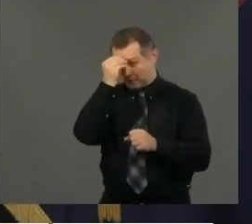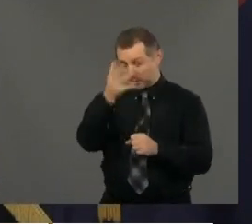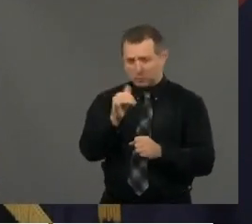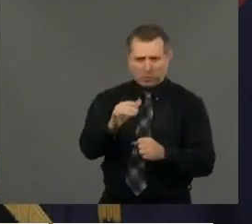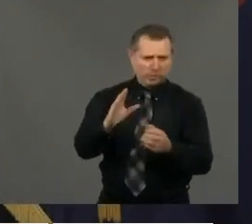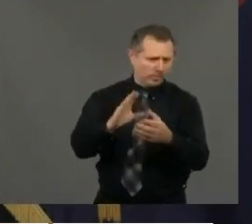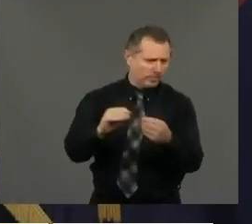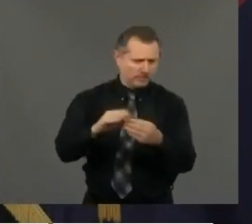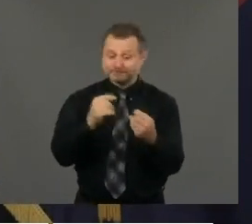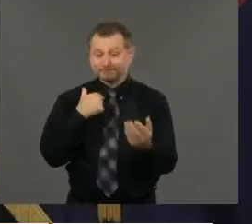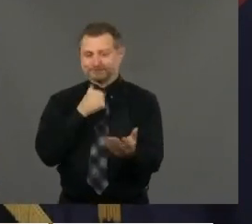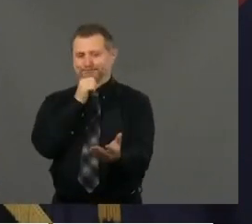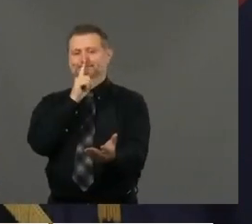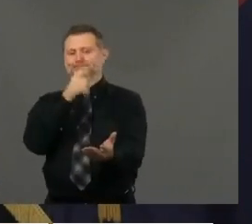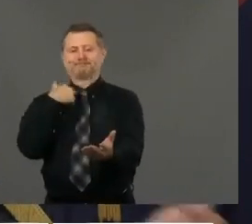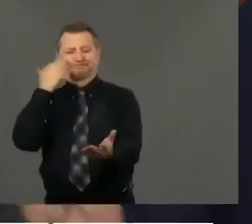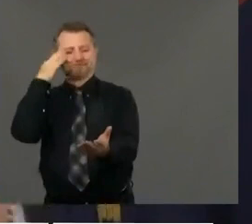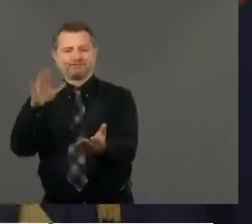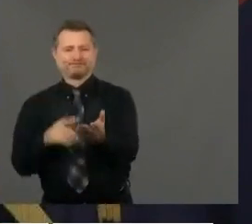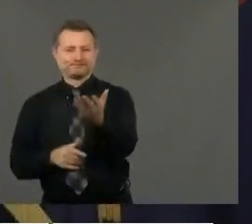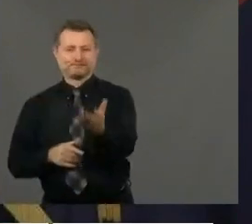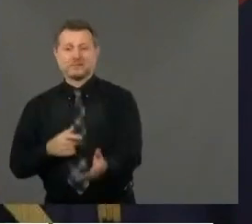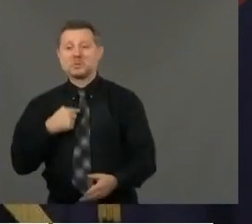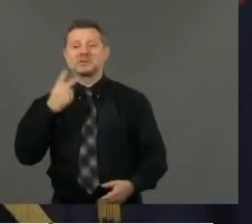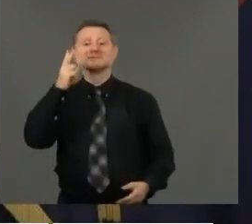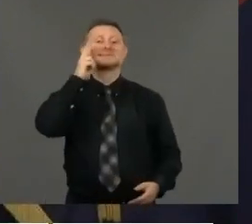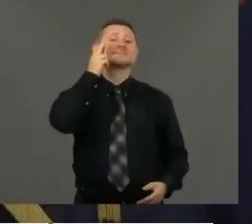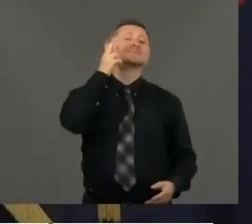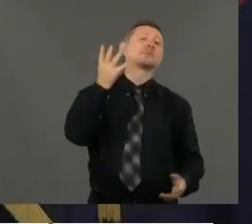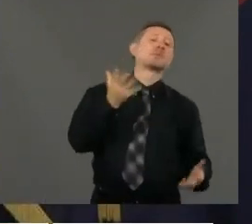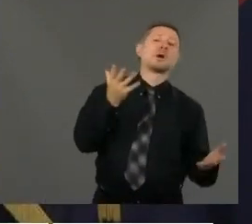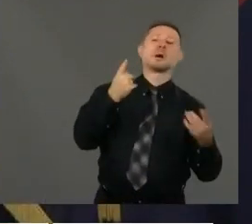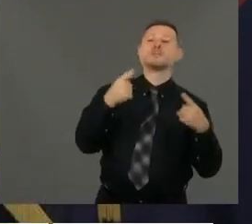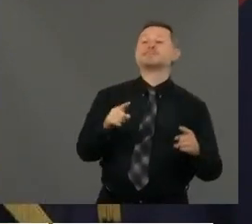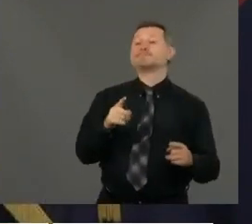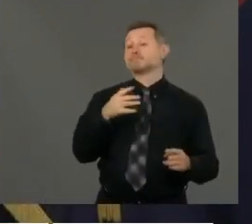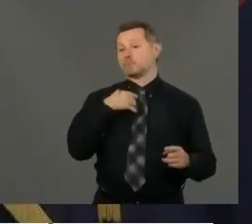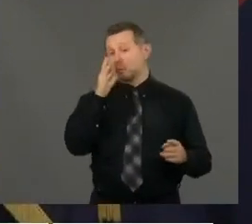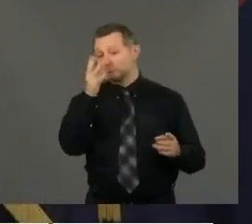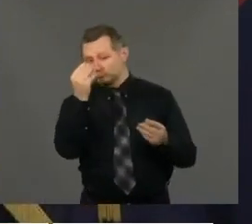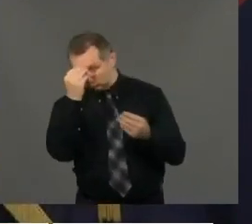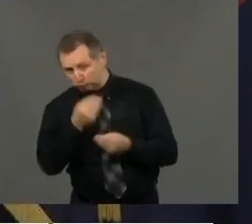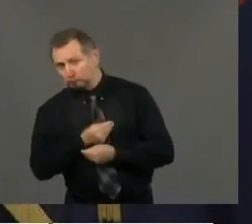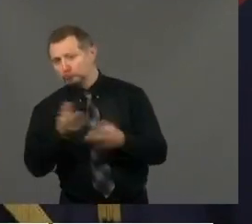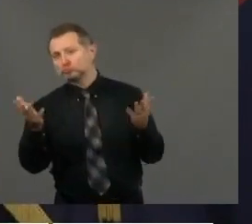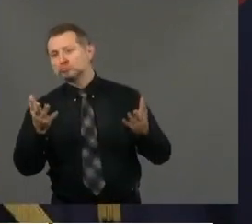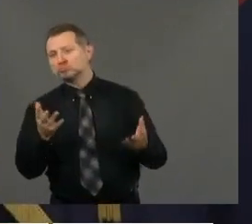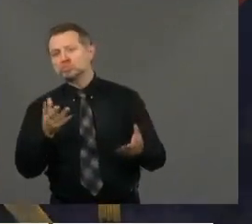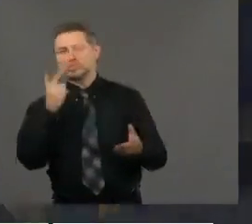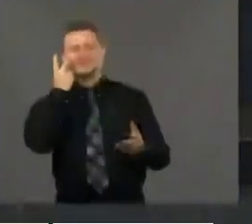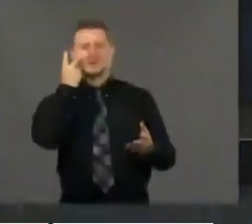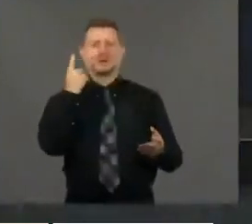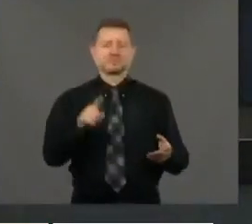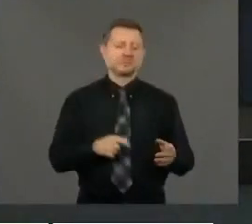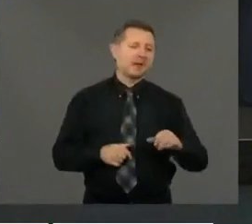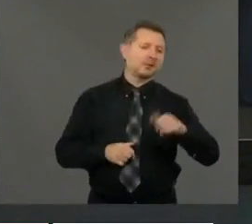HOW MUCH CONCERN HAVE YOU HEARD FROM PARENTS AT THE STATE